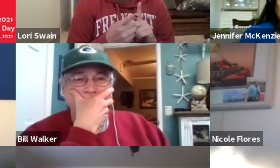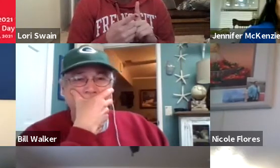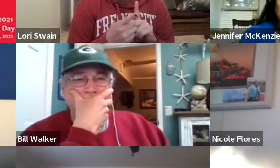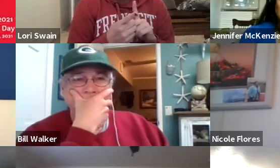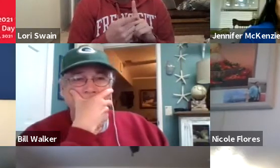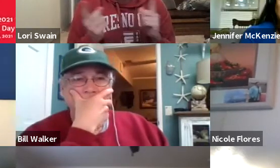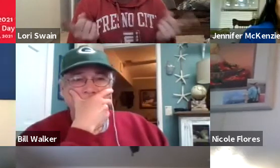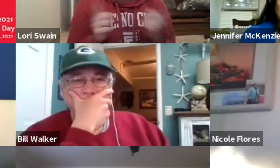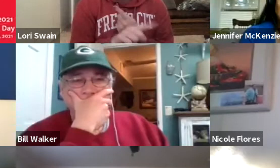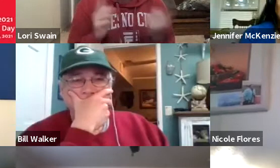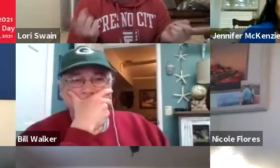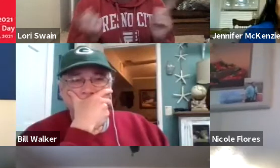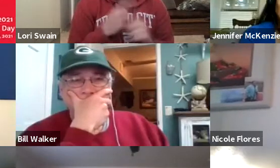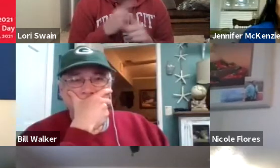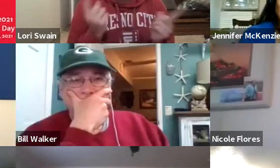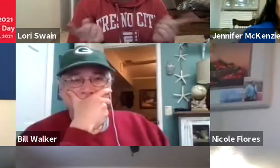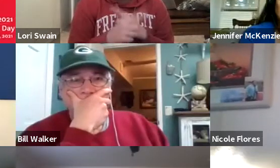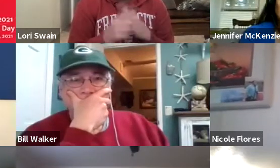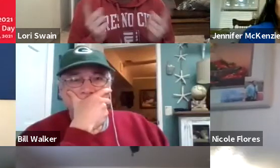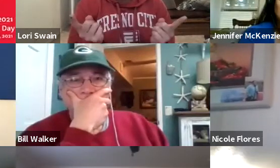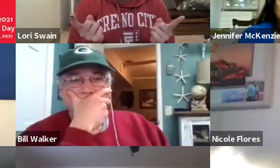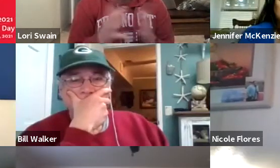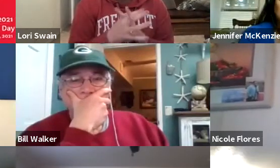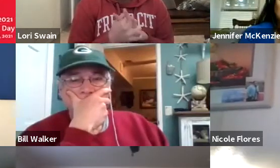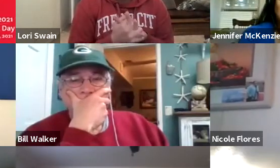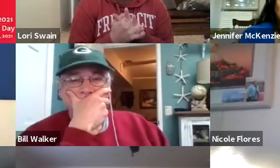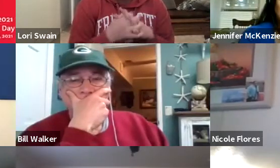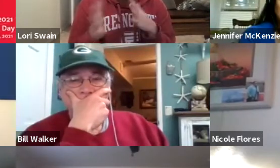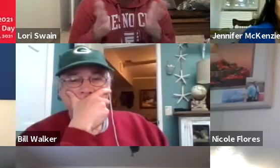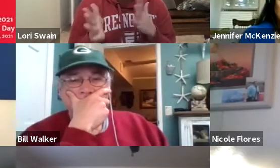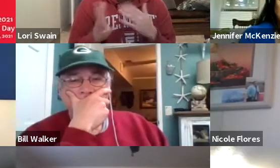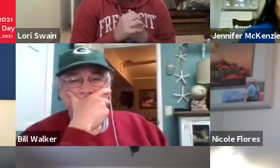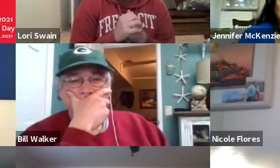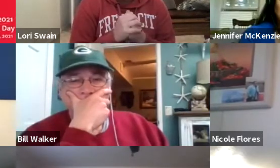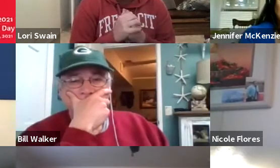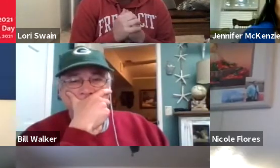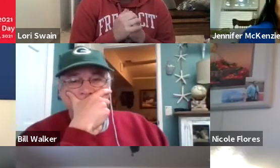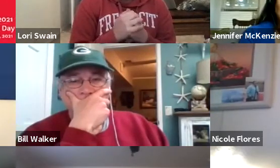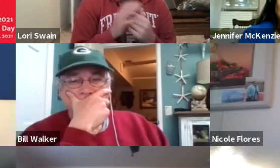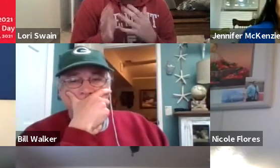classes, they alternate, so they switch every semester. So that's kind of one of the things that I really liked about having that